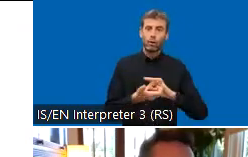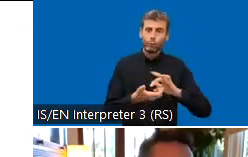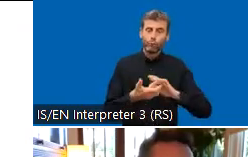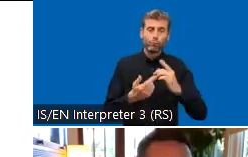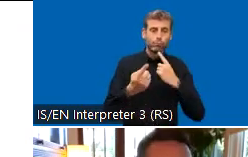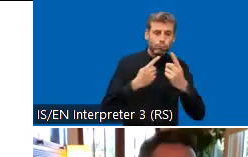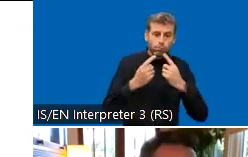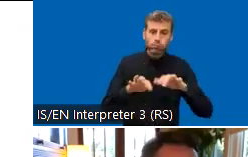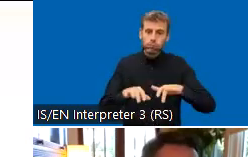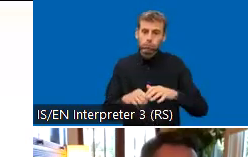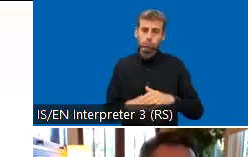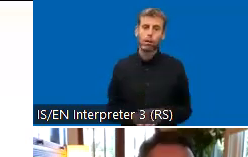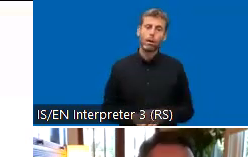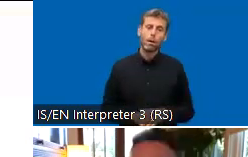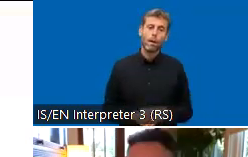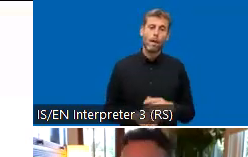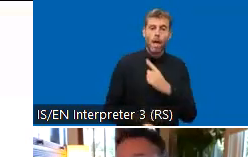architecture, engineering, travel/tourism,